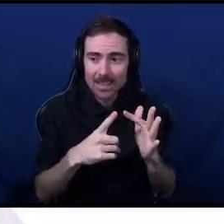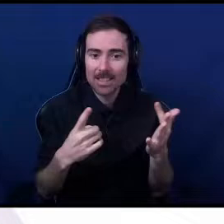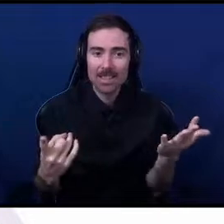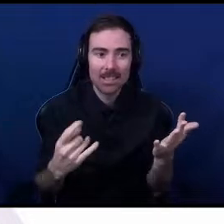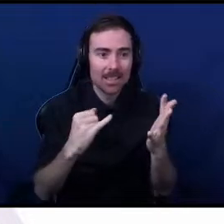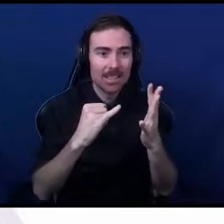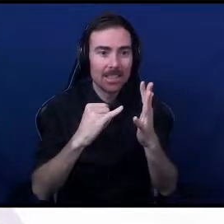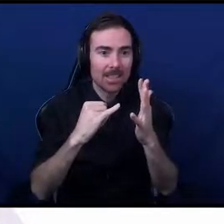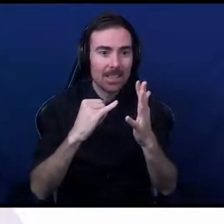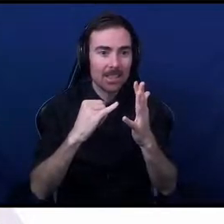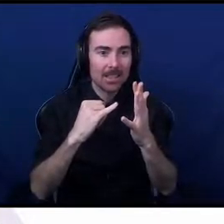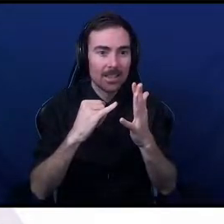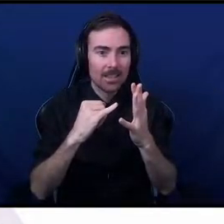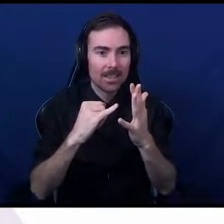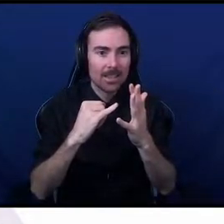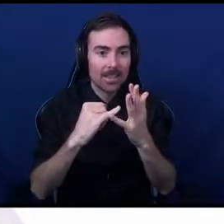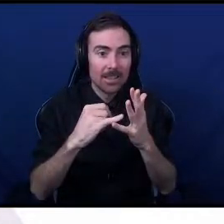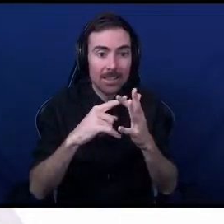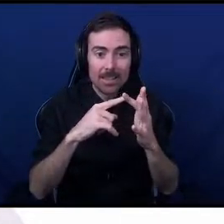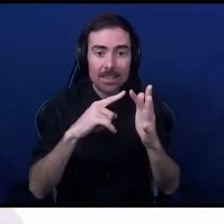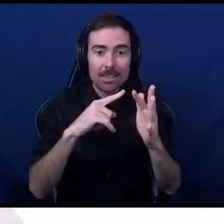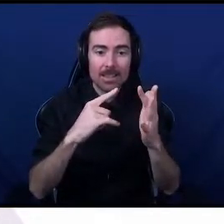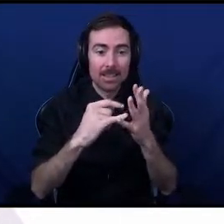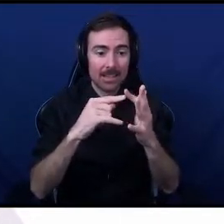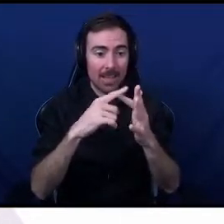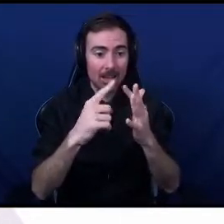status, you definitely you have disability cuts across all of